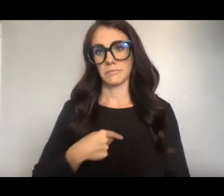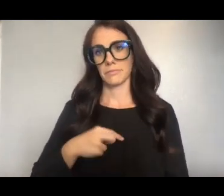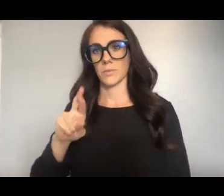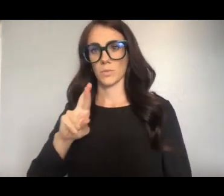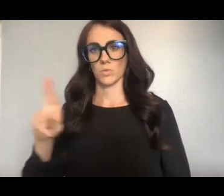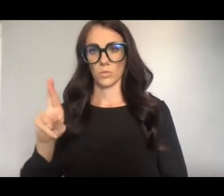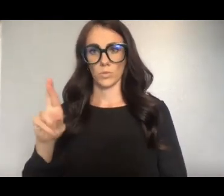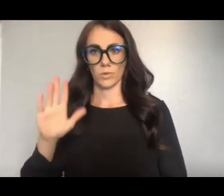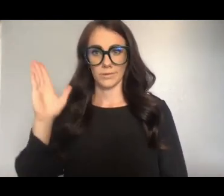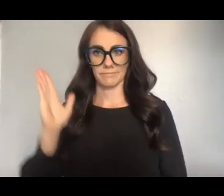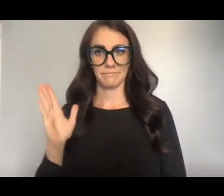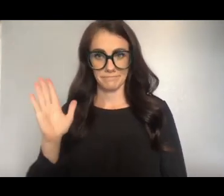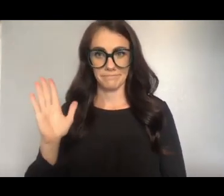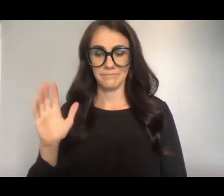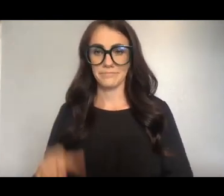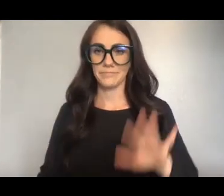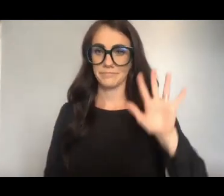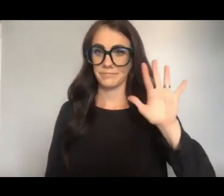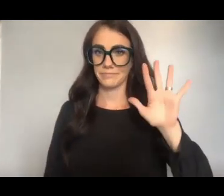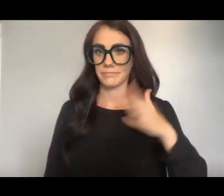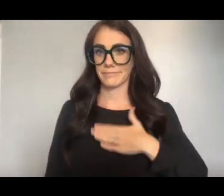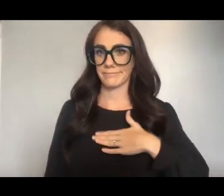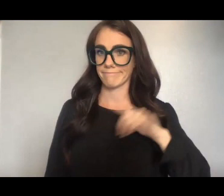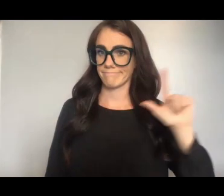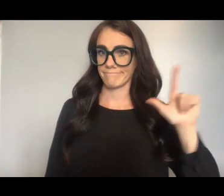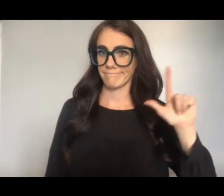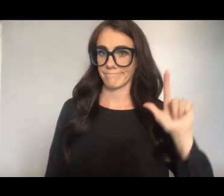I'm using my left hand I'm a right-handed signer so my left hand is